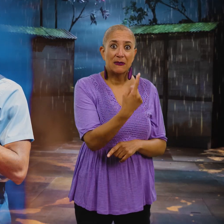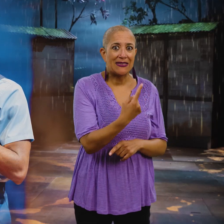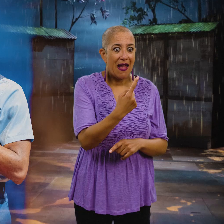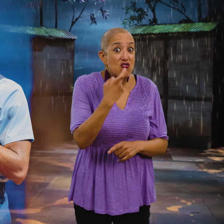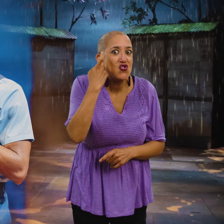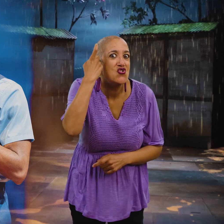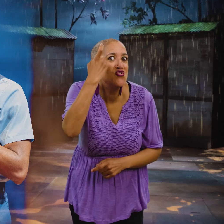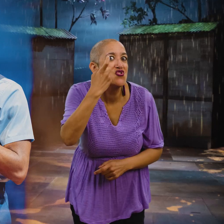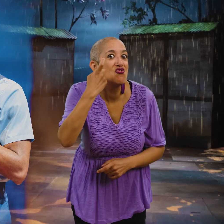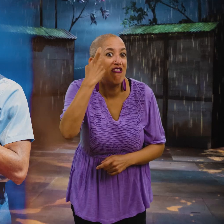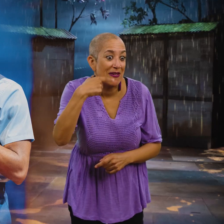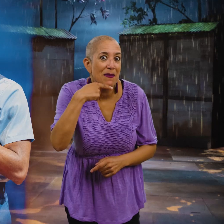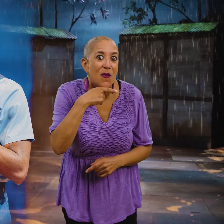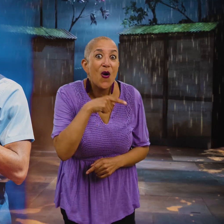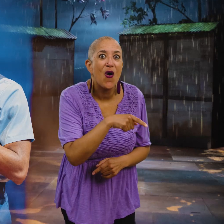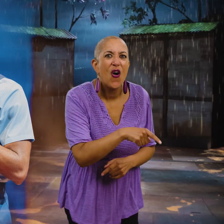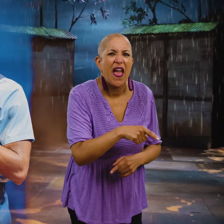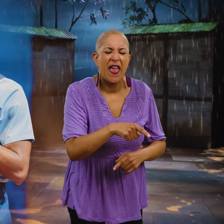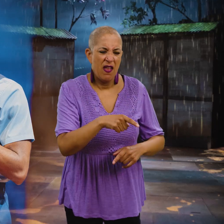how things work.